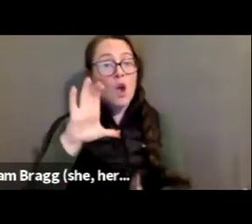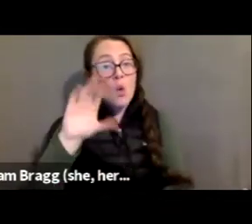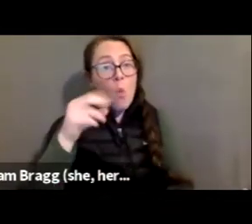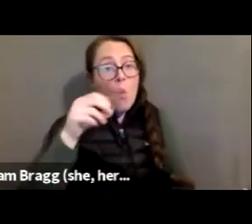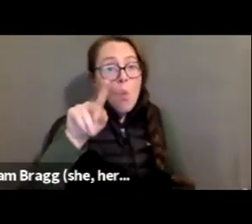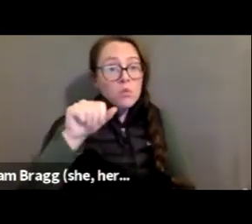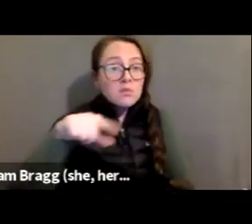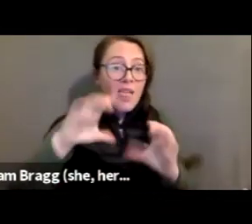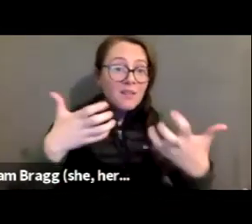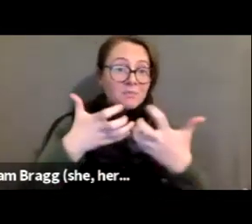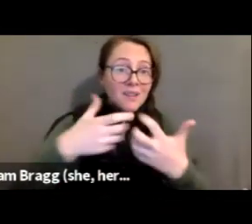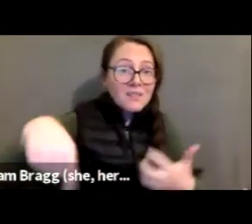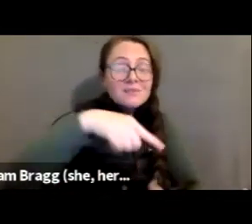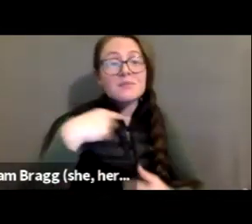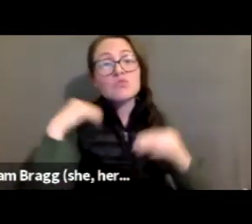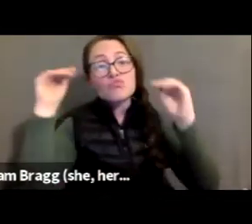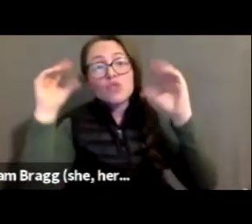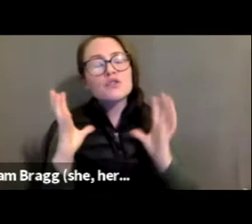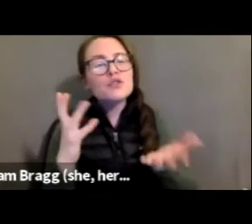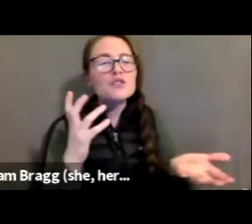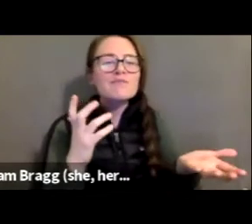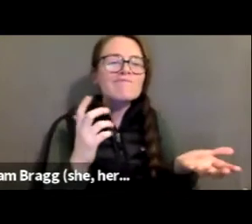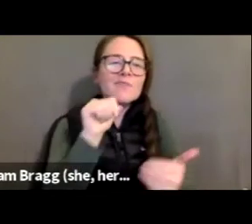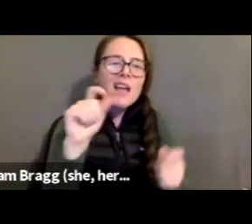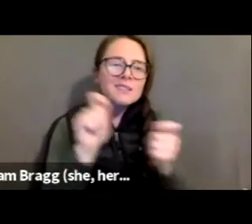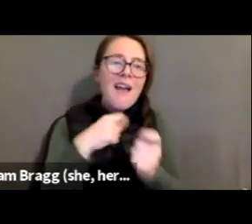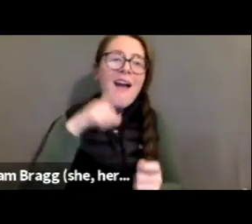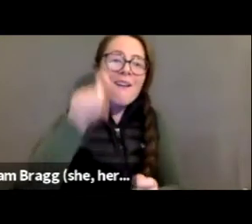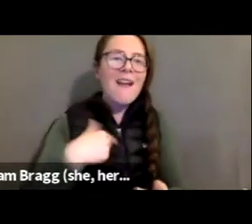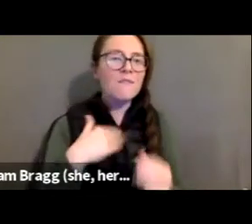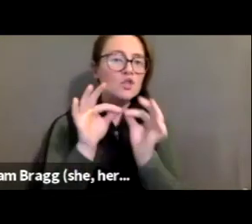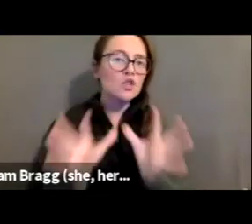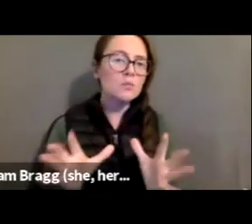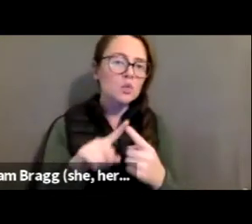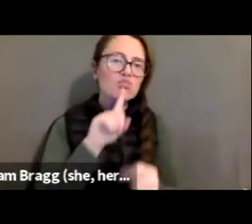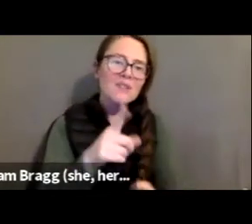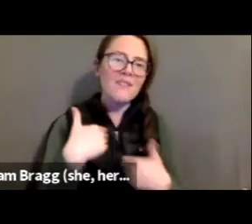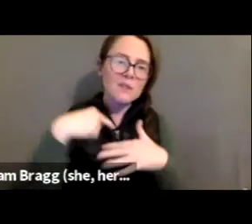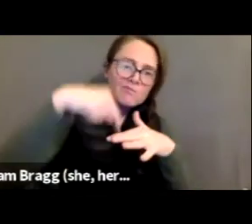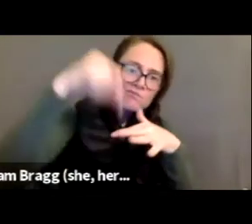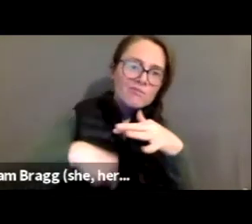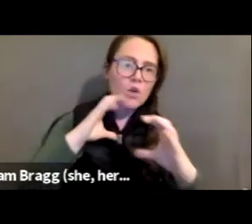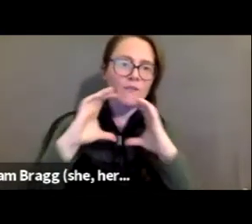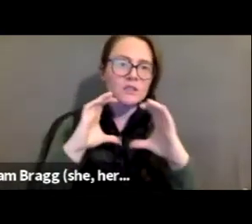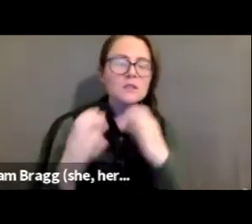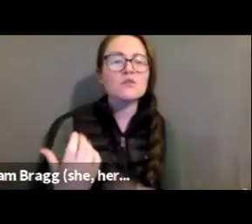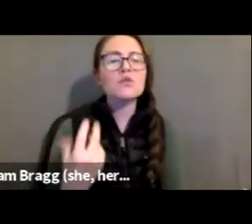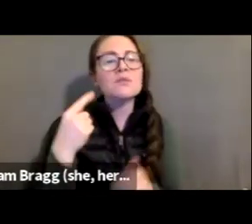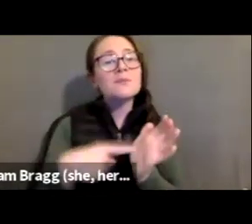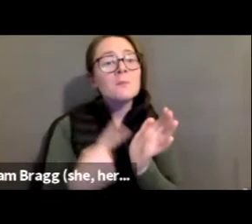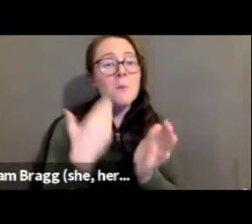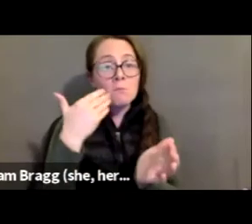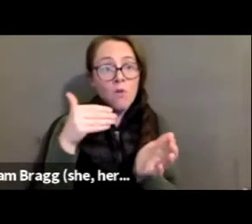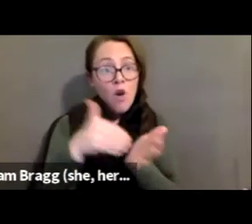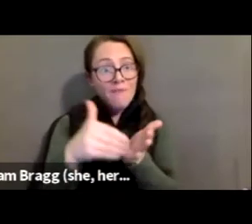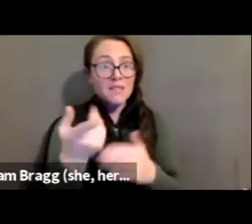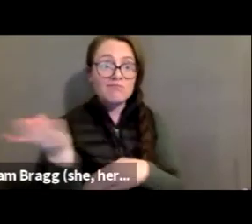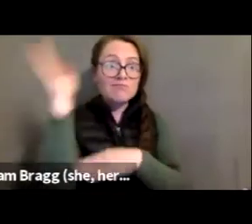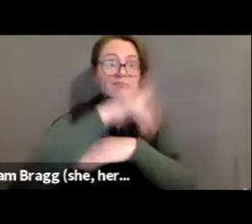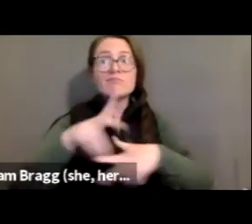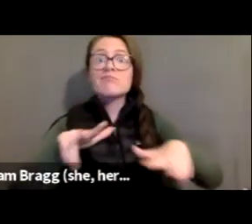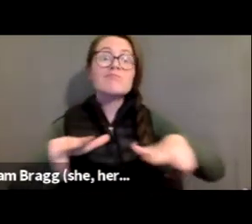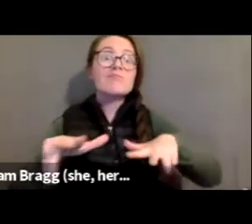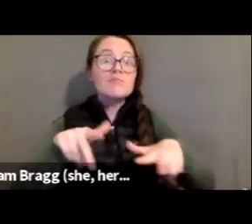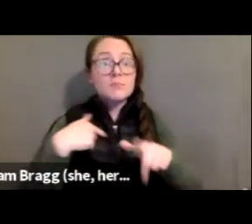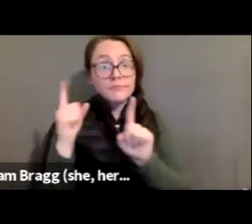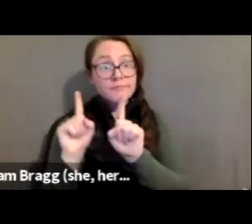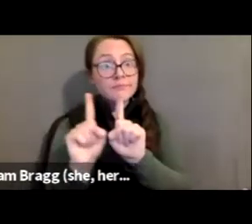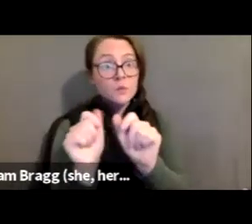So I had a struggle being fully involved with others because I had to use an interpreter for my